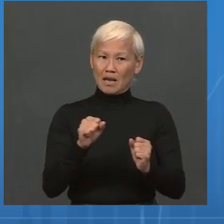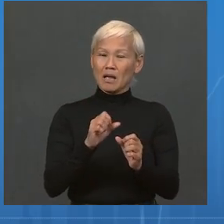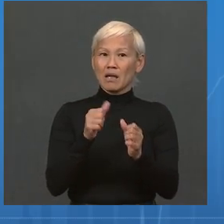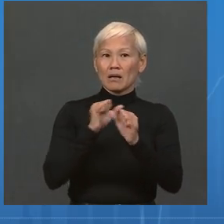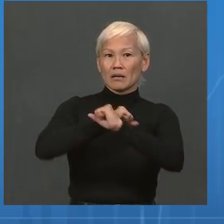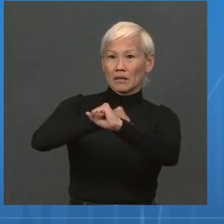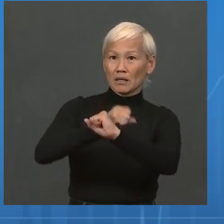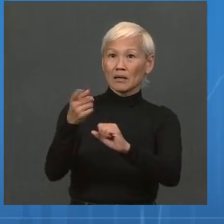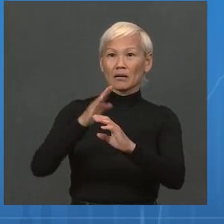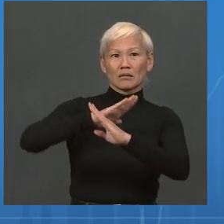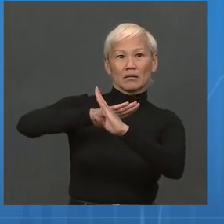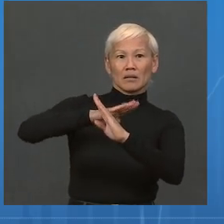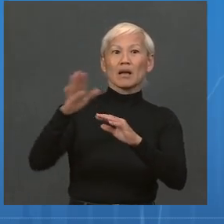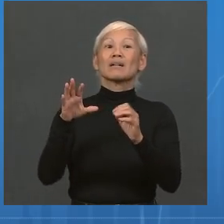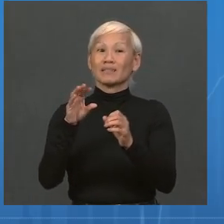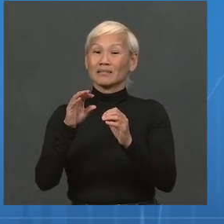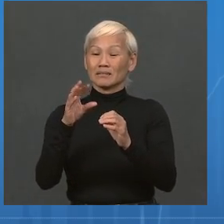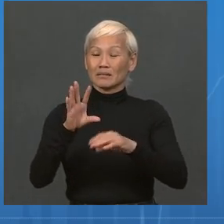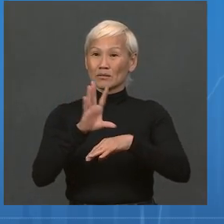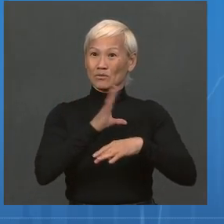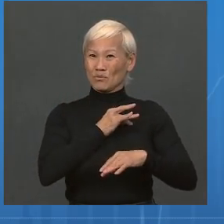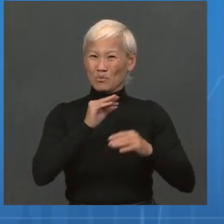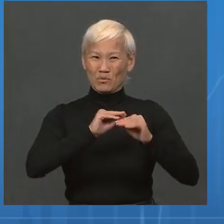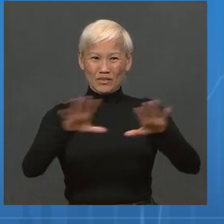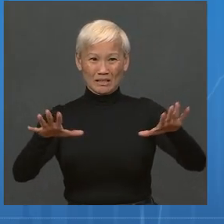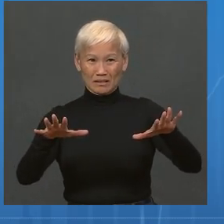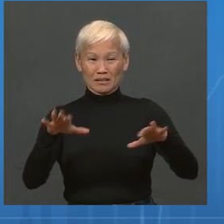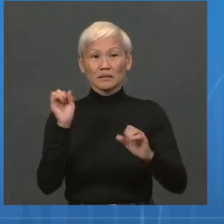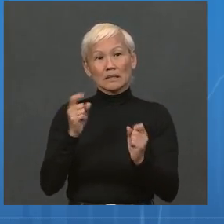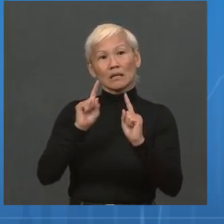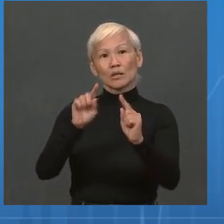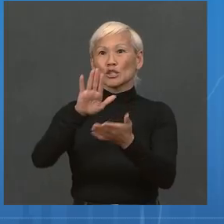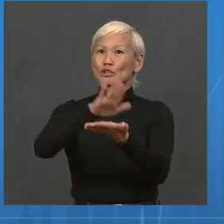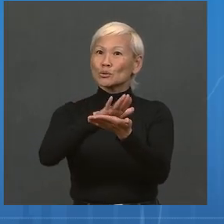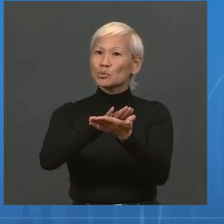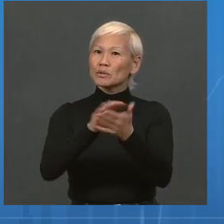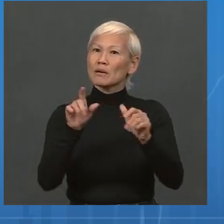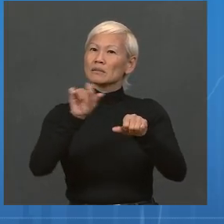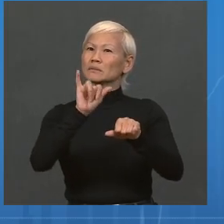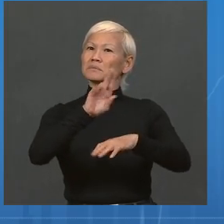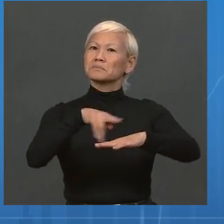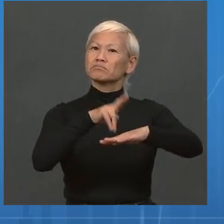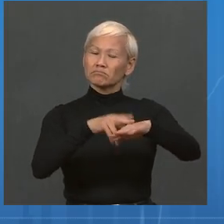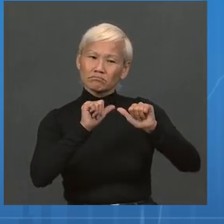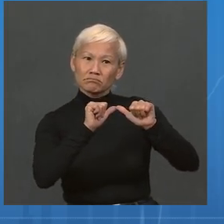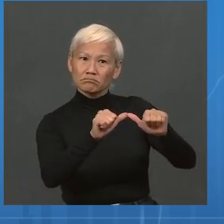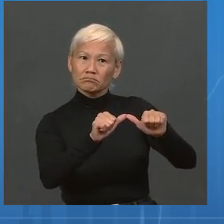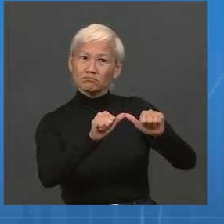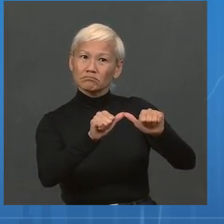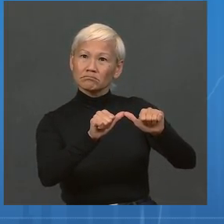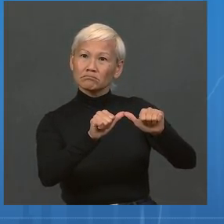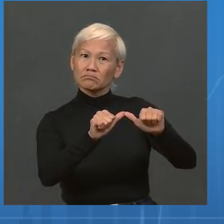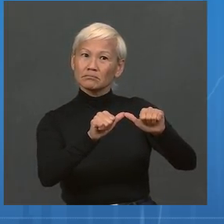in in-person learning and activities, helping us get back to school as we once knew it and hope it can be: